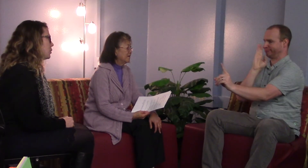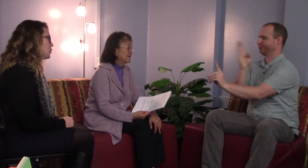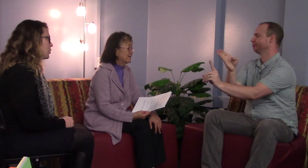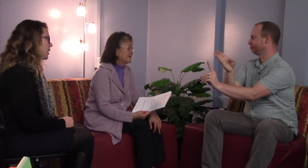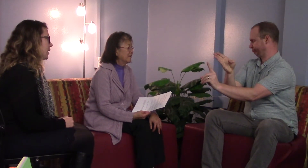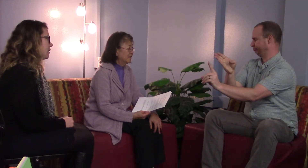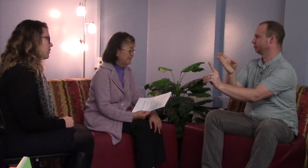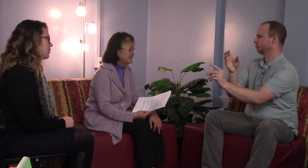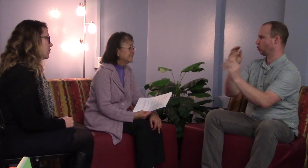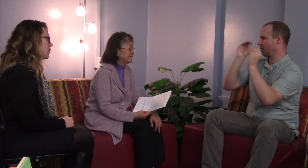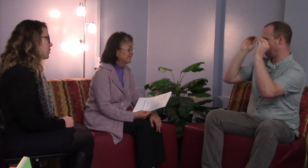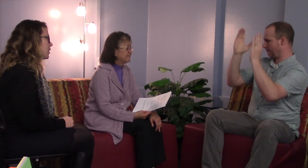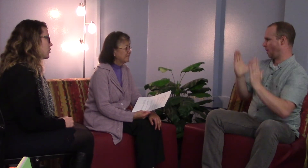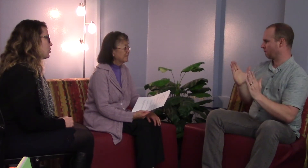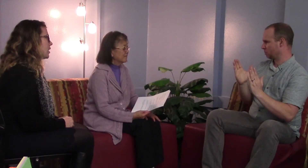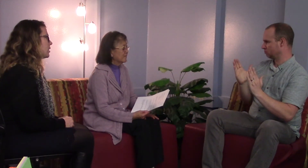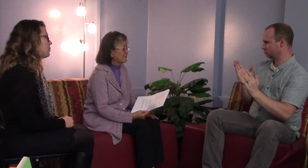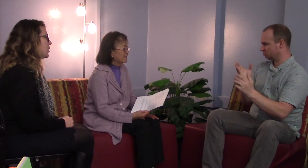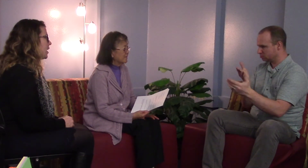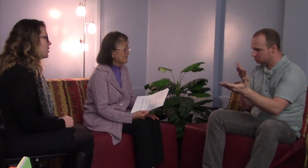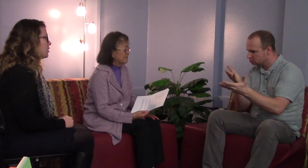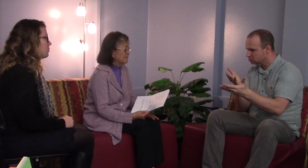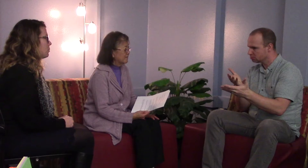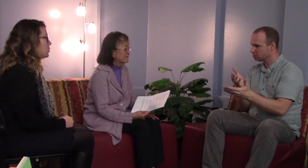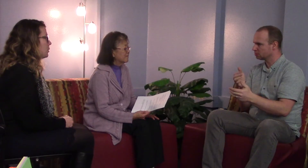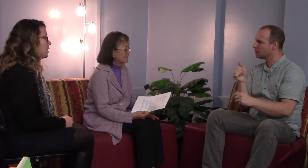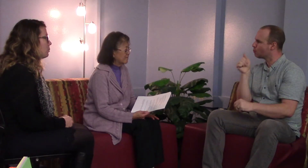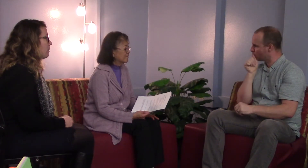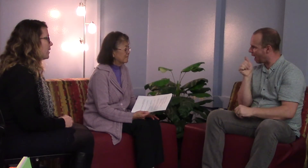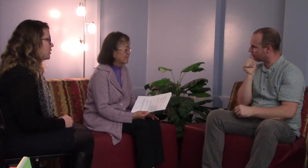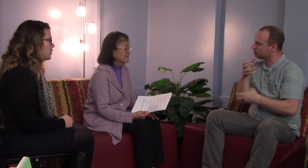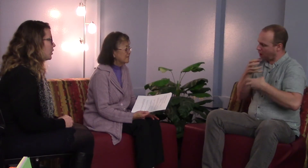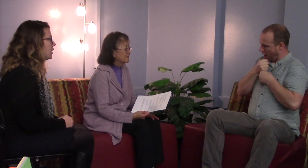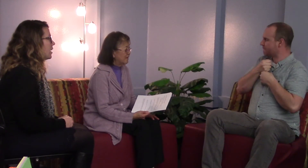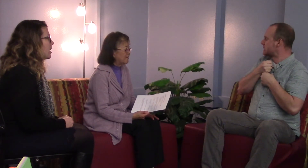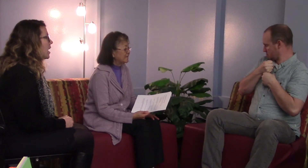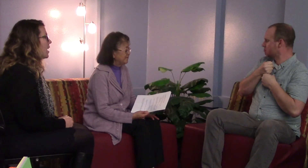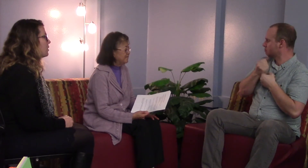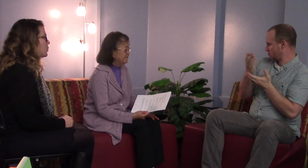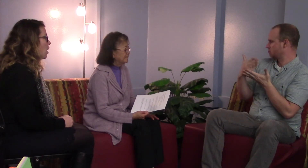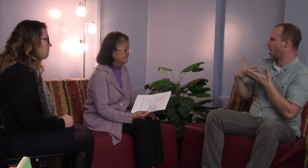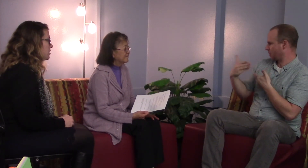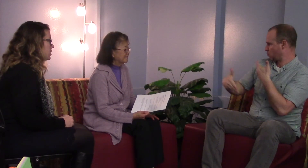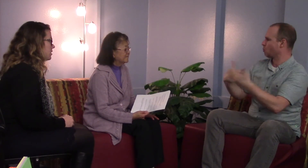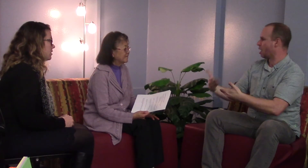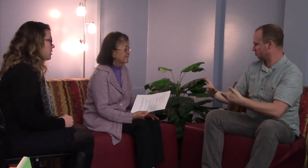Usually, there's direct communication between the professor and those offices.